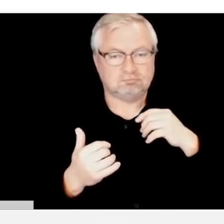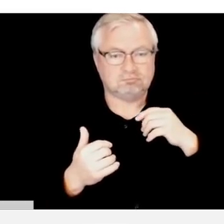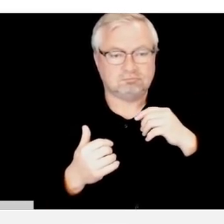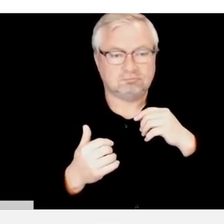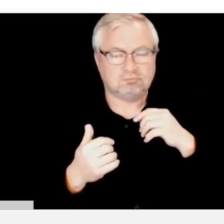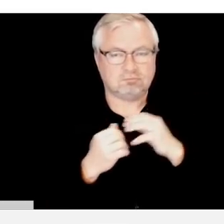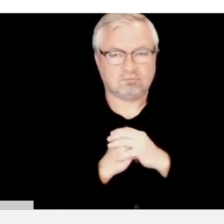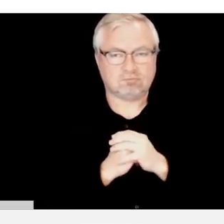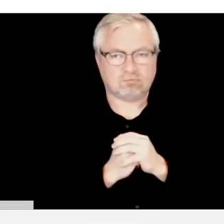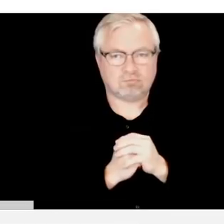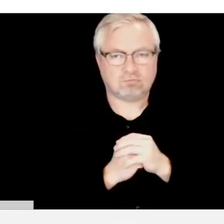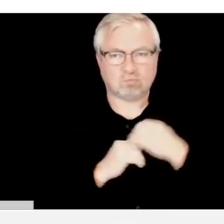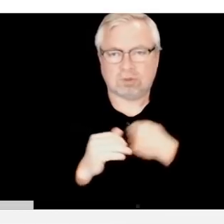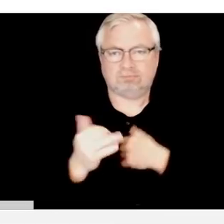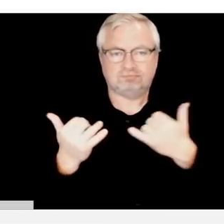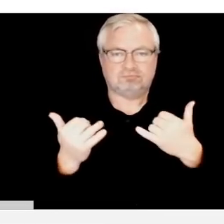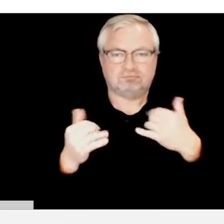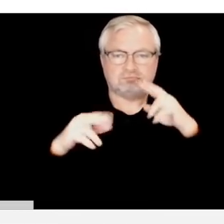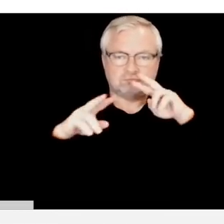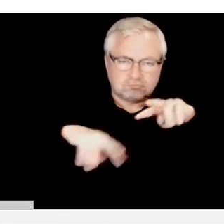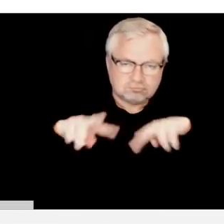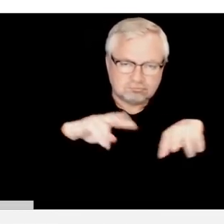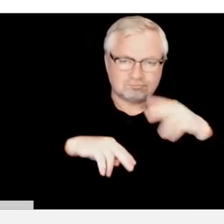less complex structured model.